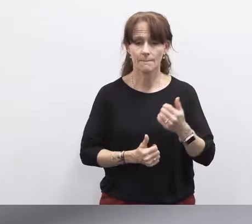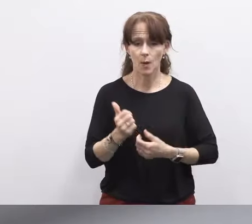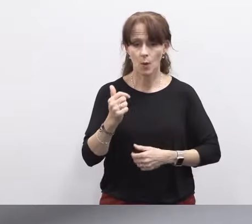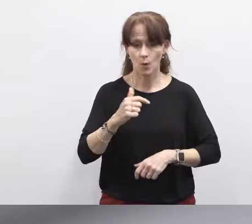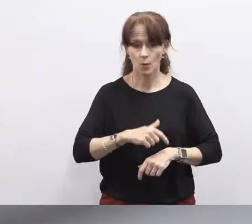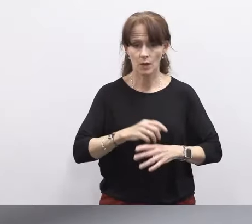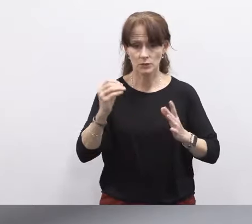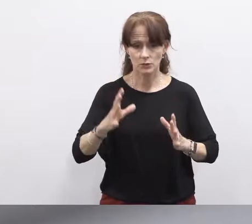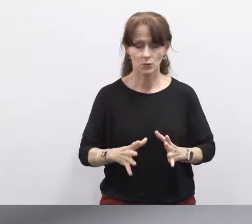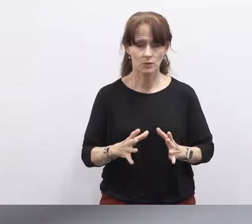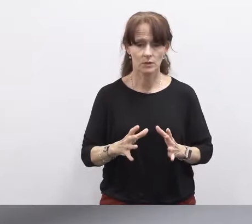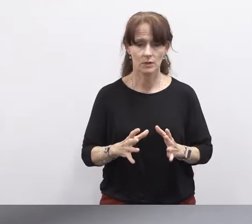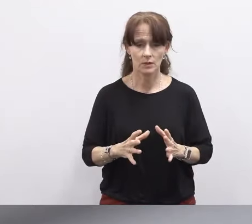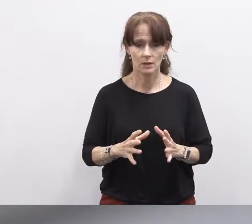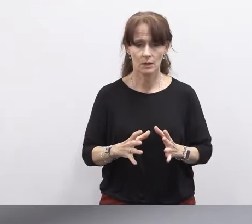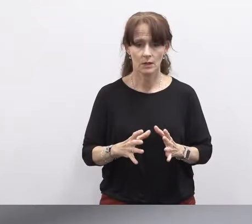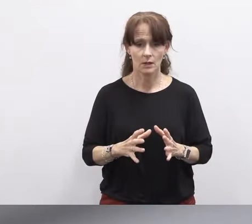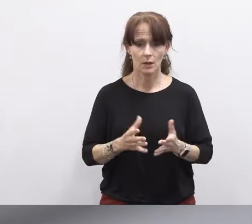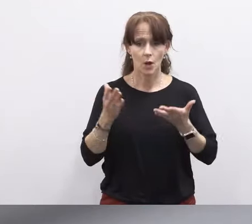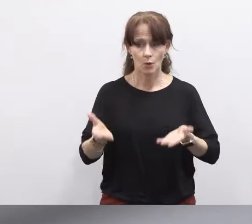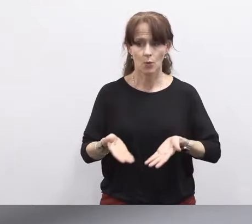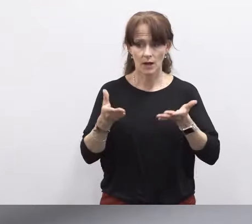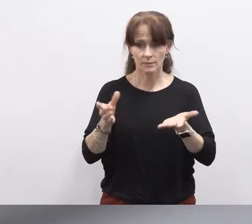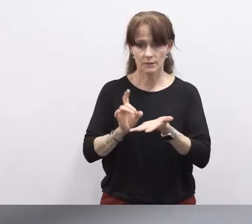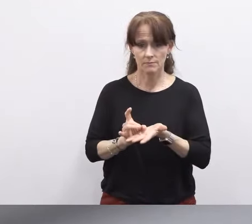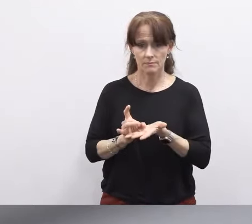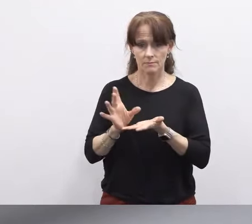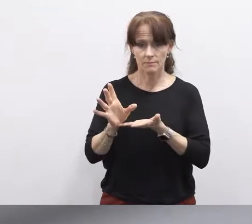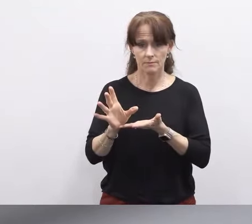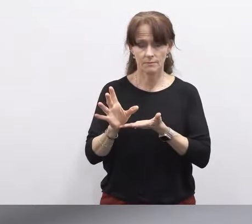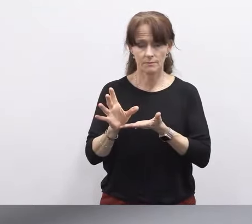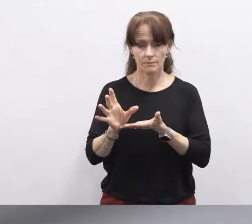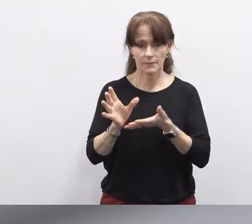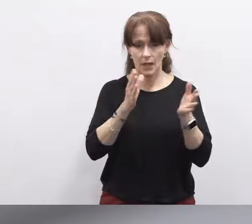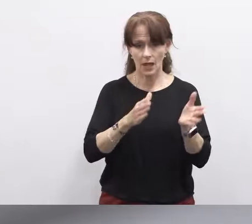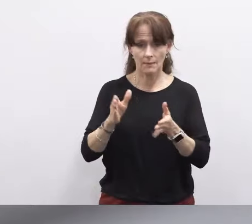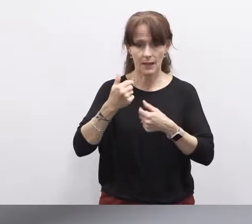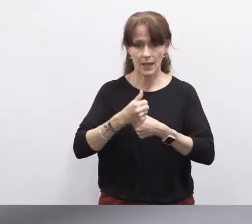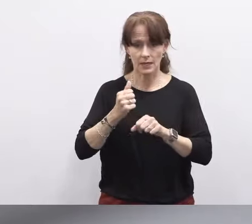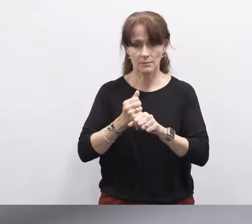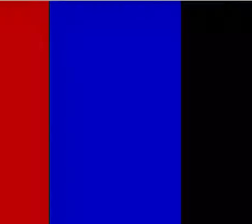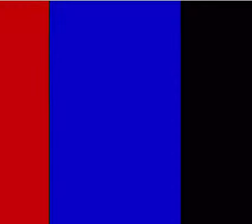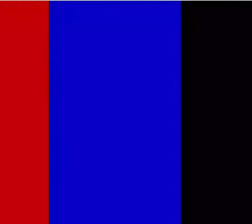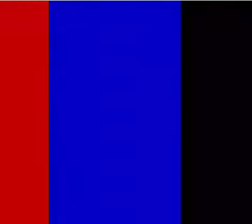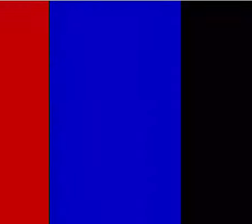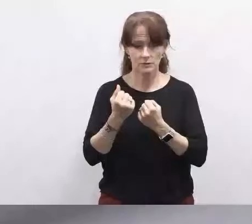a student who is being recommended for expulsion, there is a plan made for support to that,